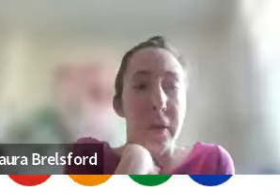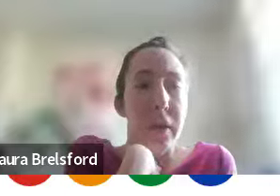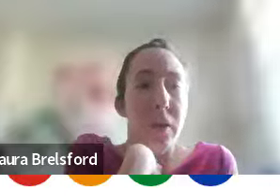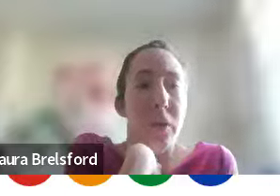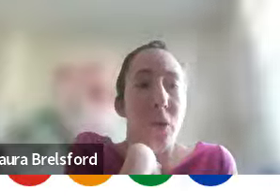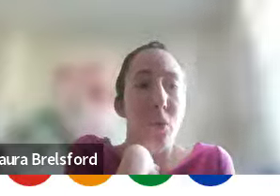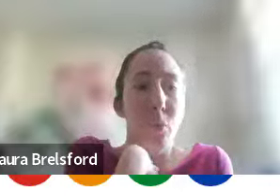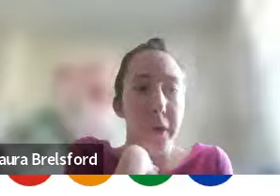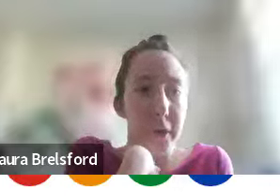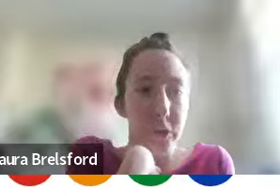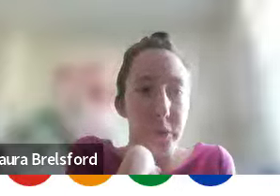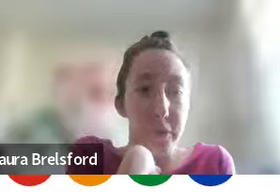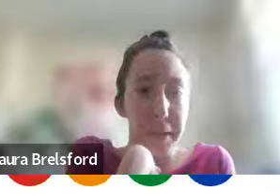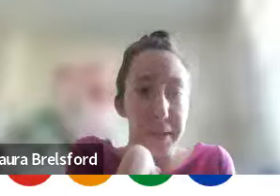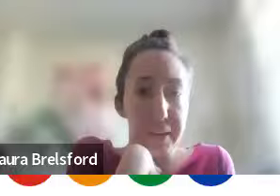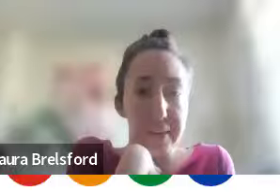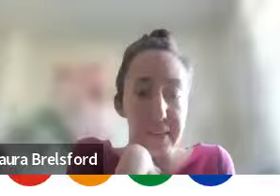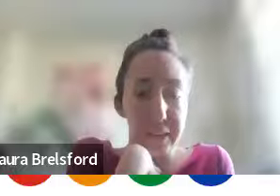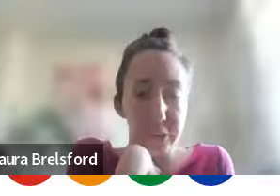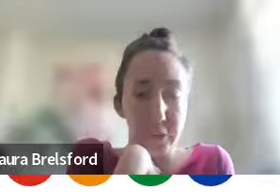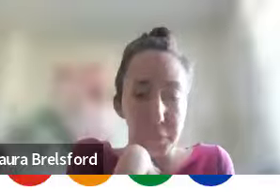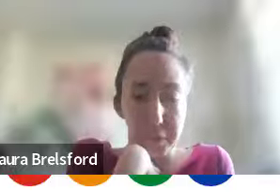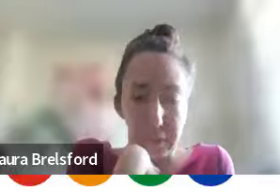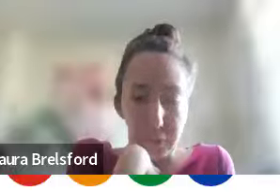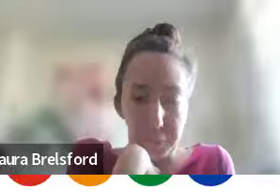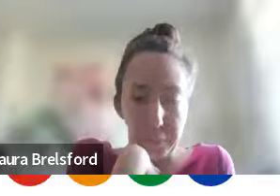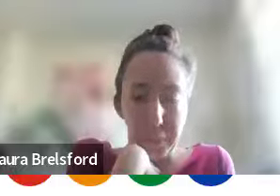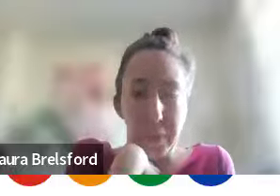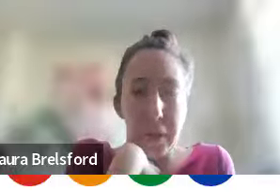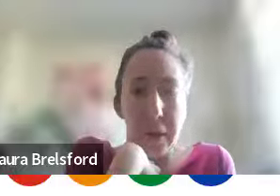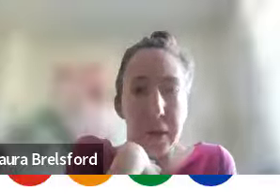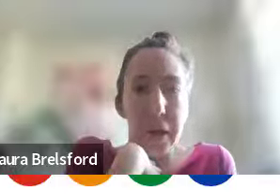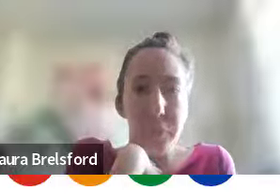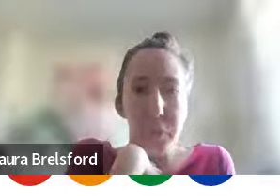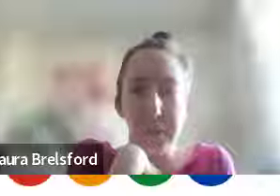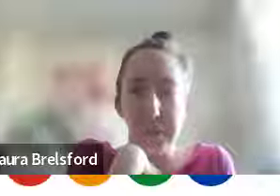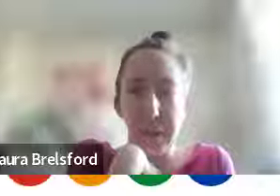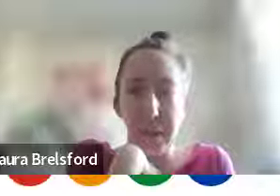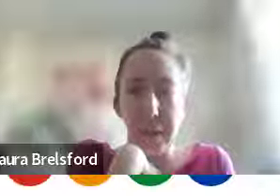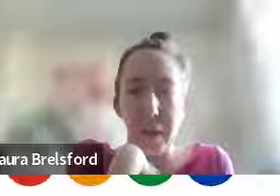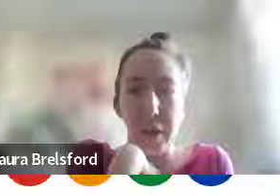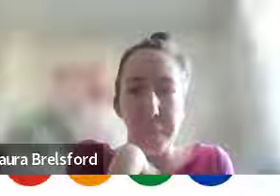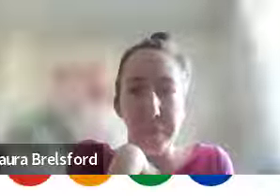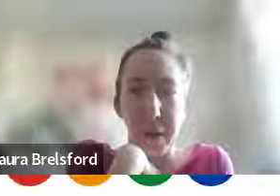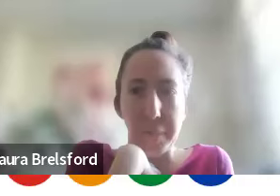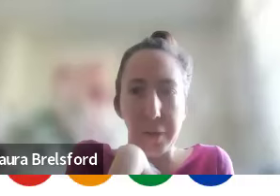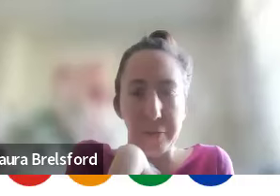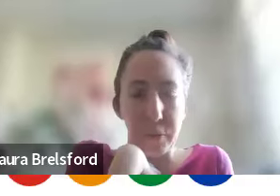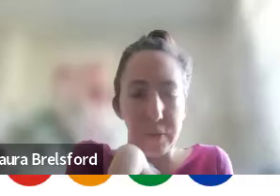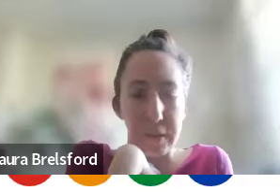THAT'S A GREAT QUESTION. IN TERMS